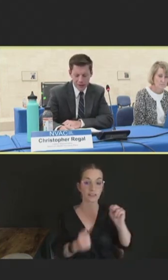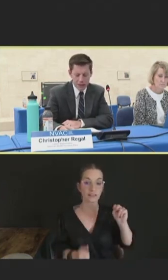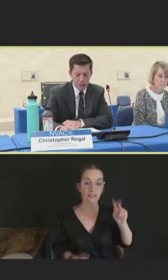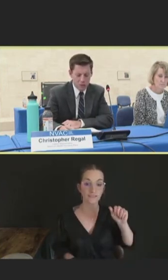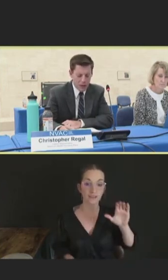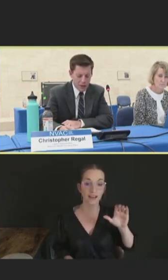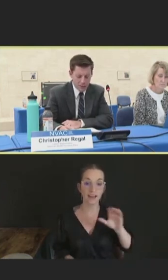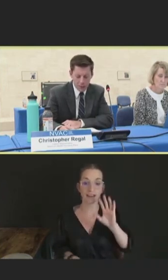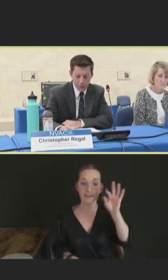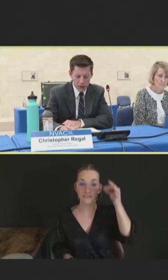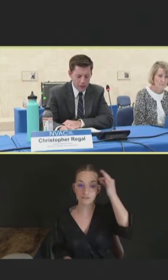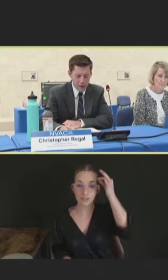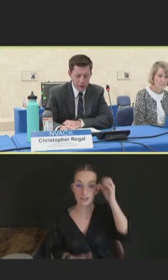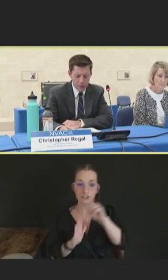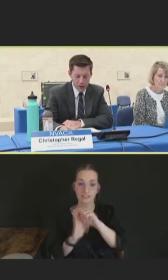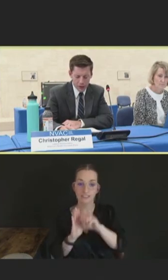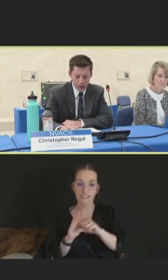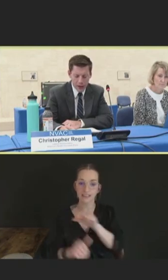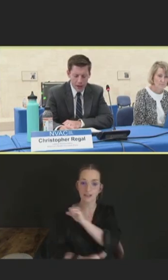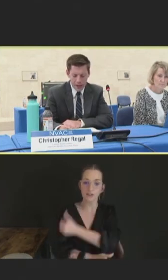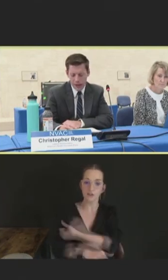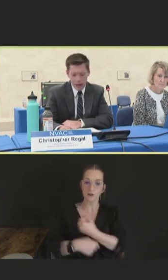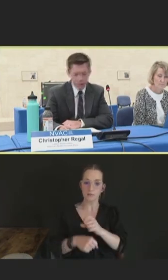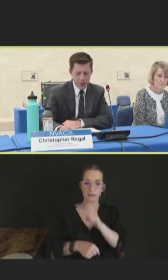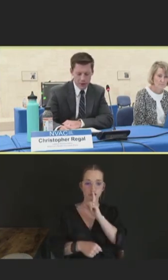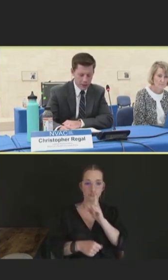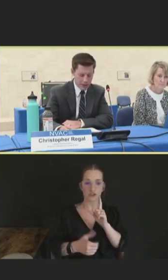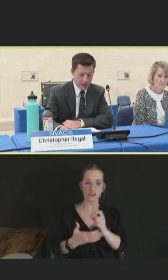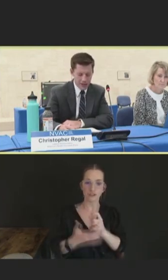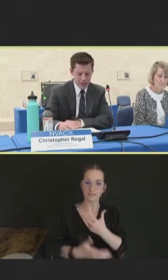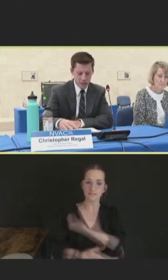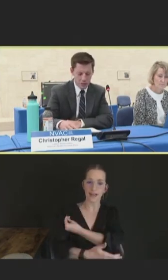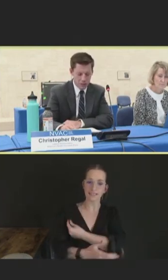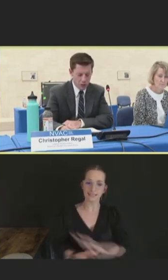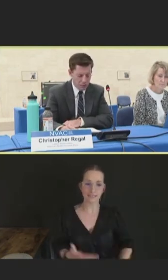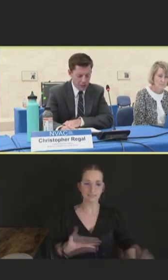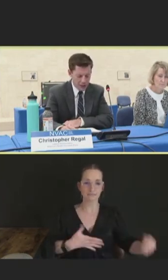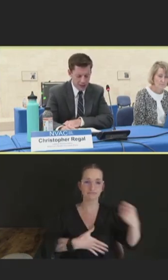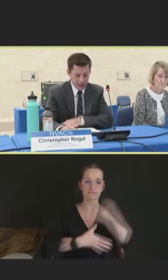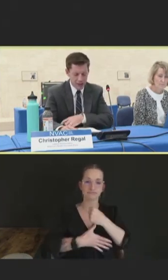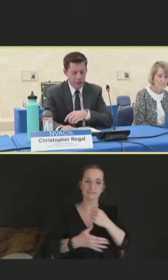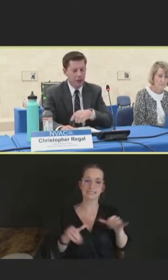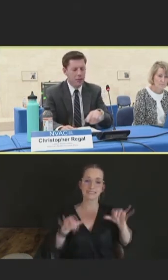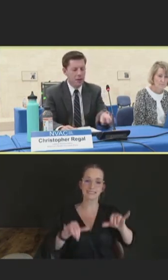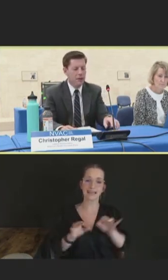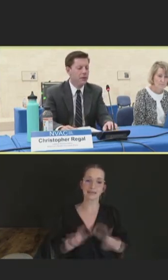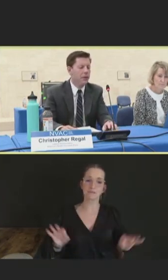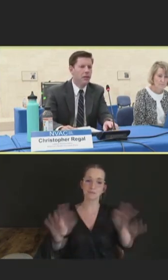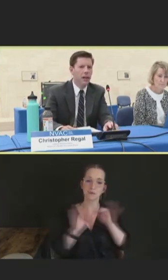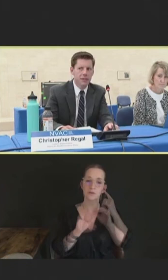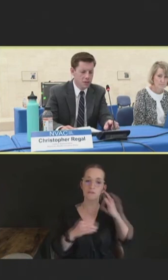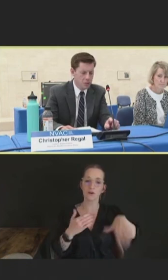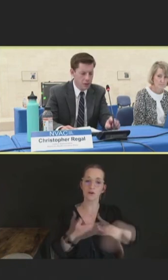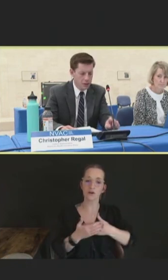vaccines remain at the forefront of health in America, and that every American has access to affordable vaccines that are recommended for their life situation.